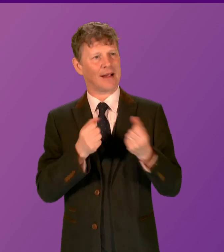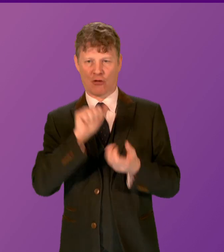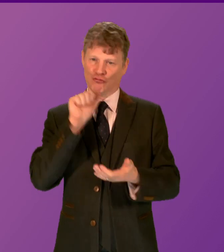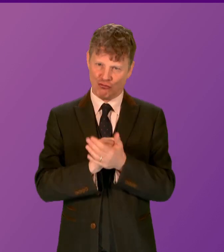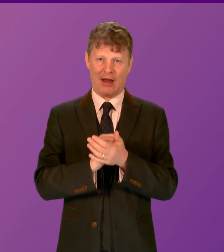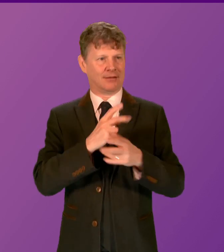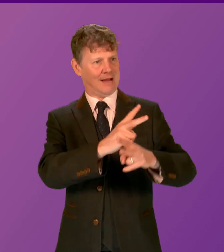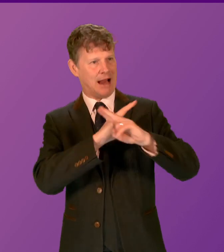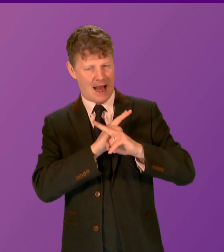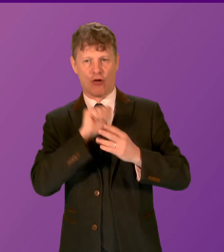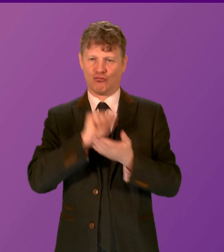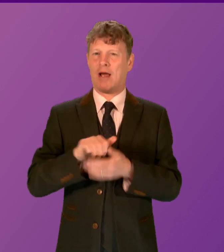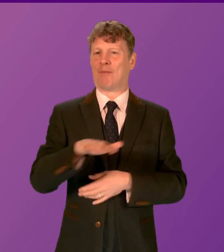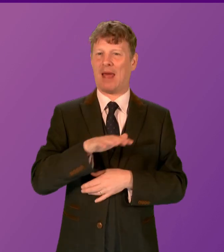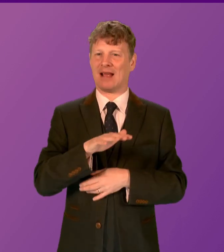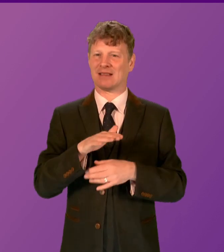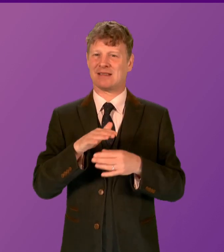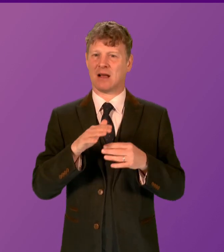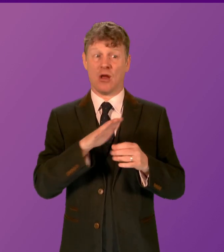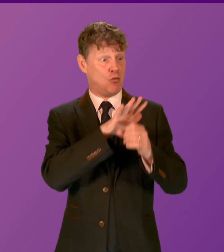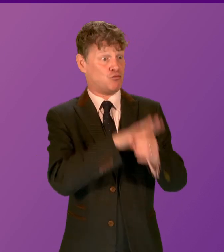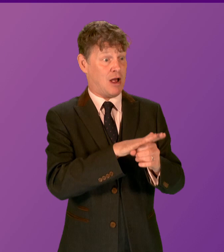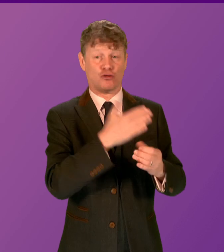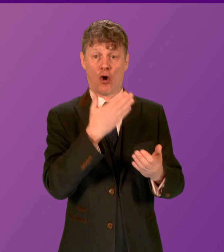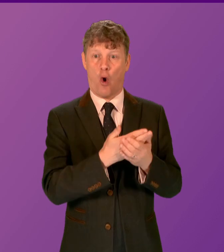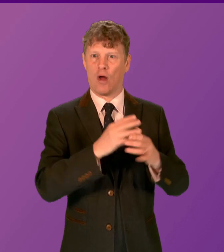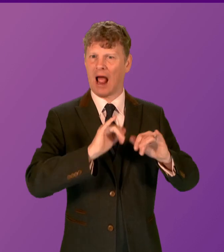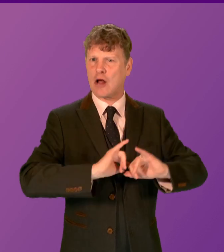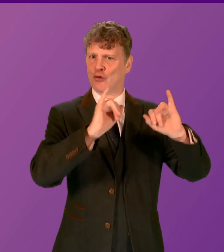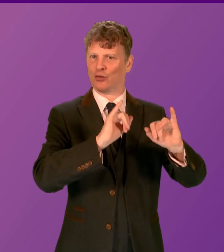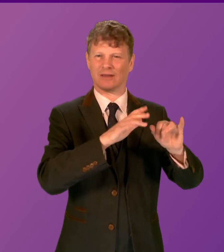place while also reducing pressure on our very busy acute sites.